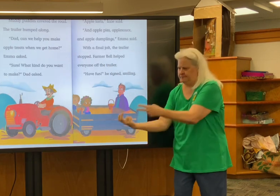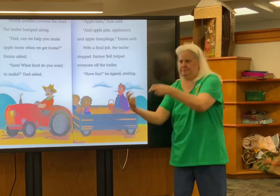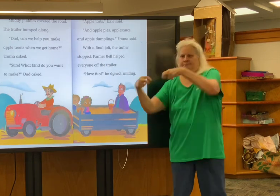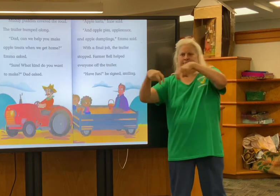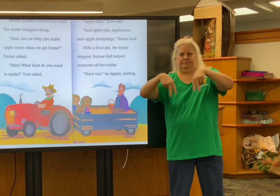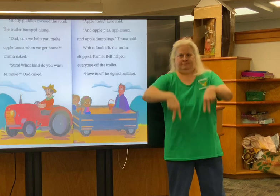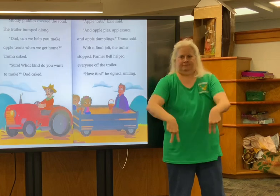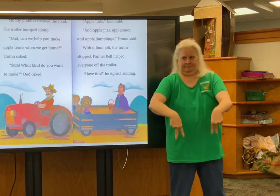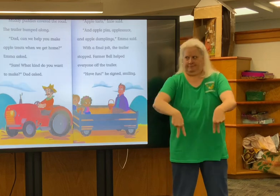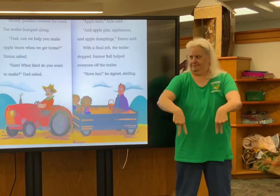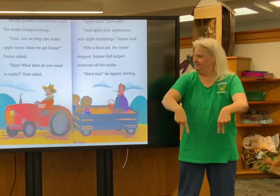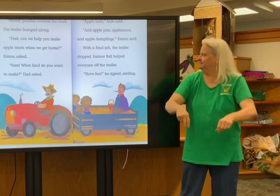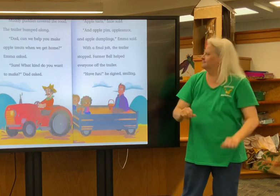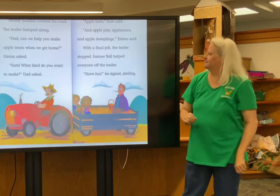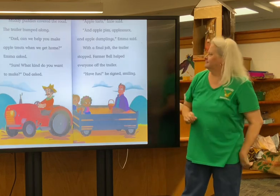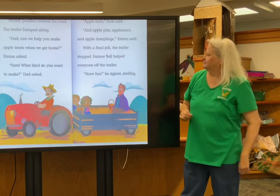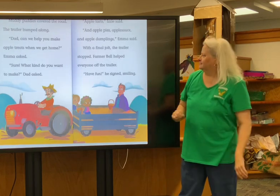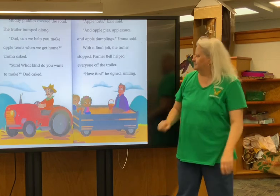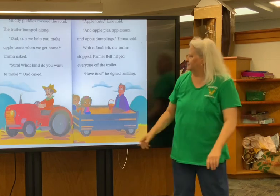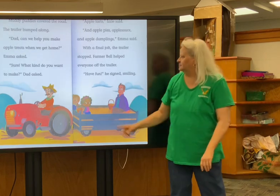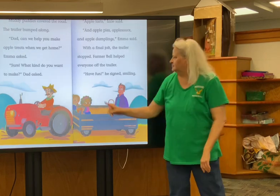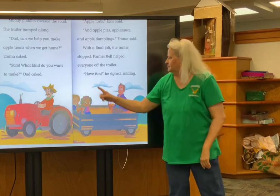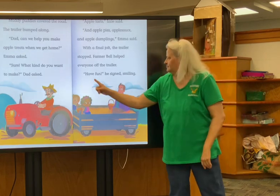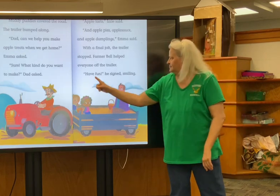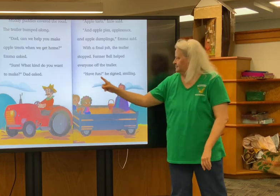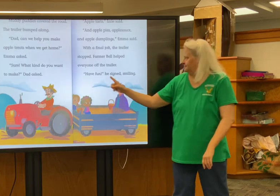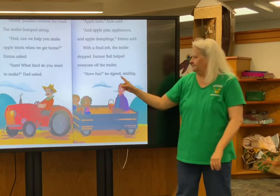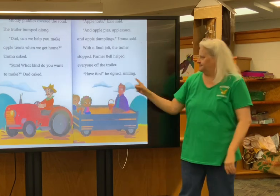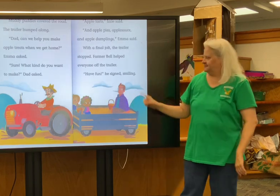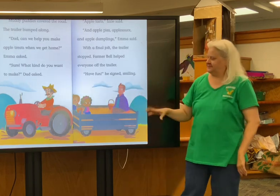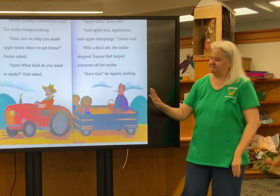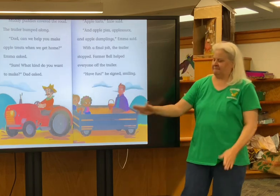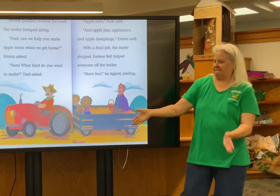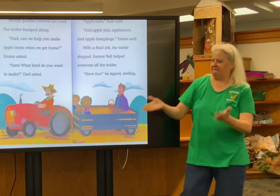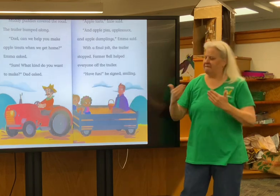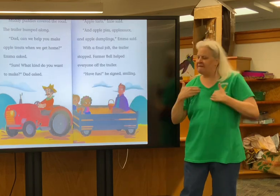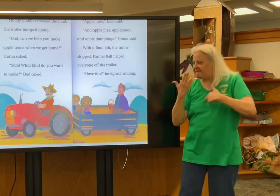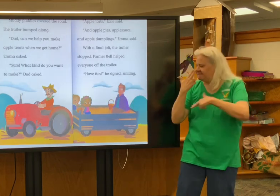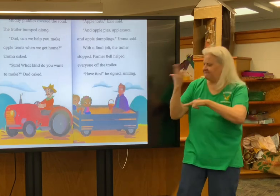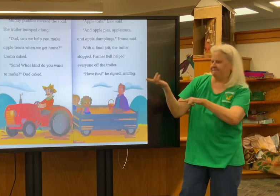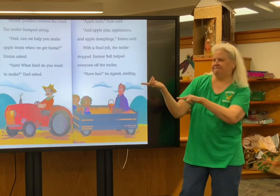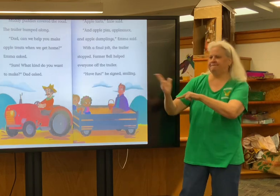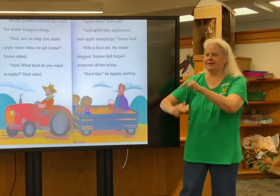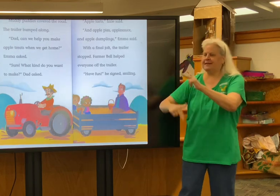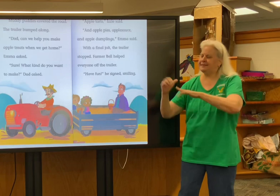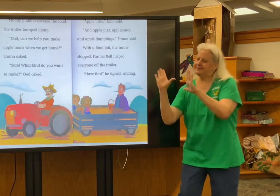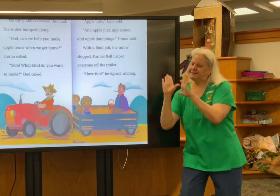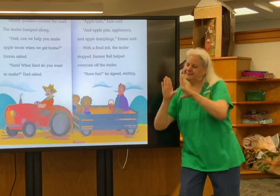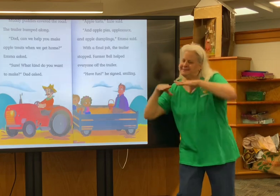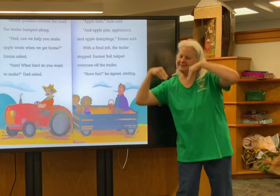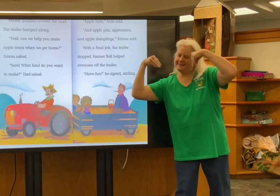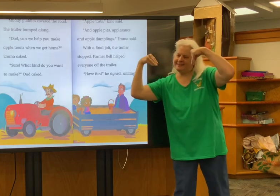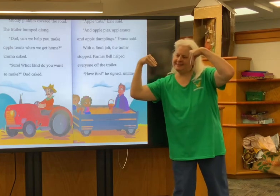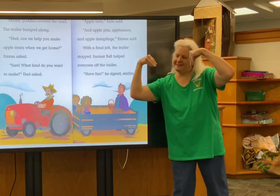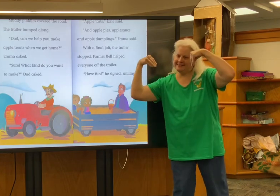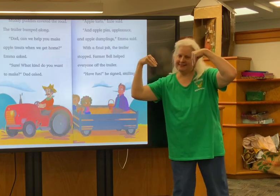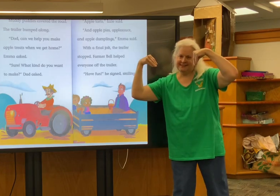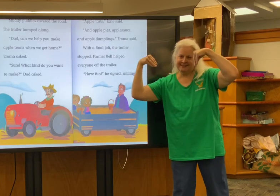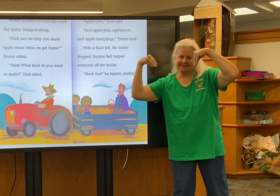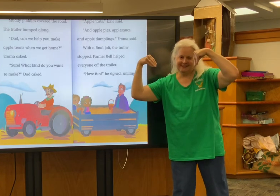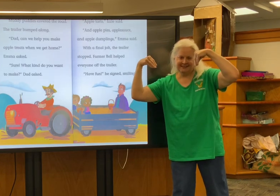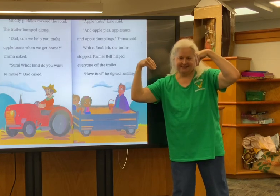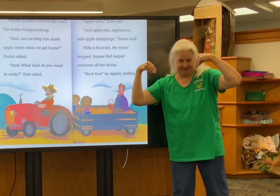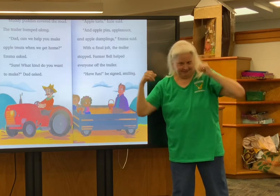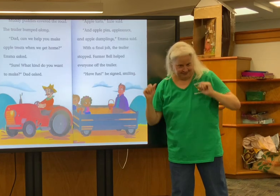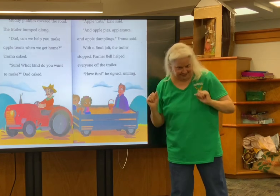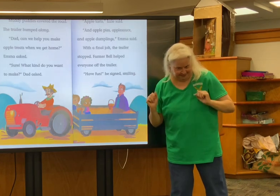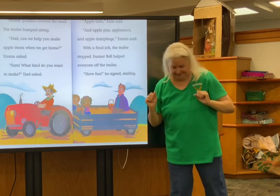Farmer Bell helped everyone out of the trailer. "Have fun!" he signed, smiling.